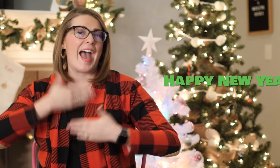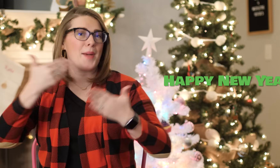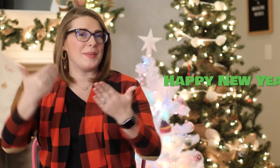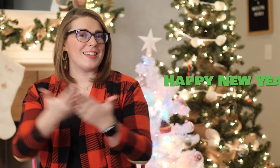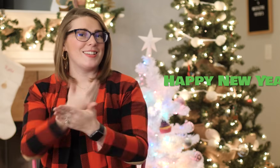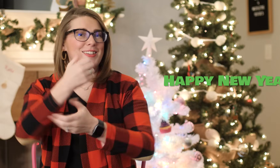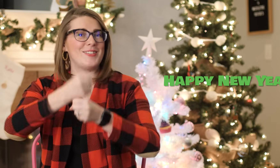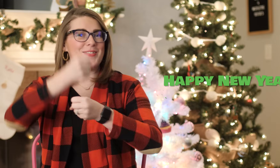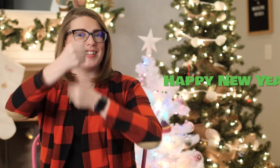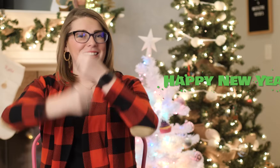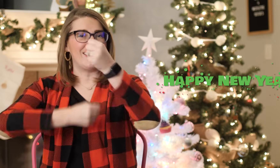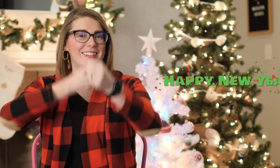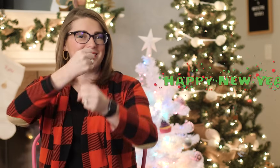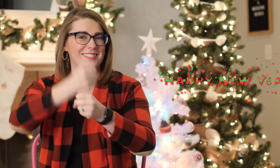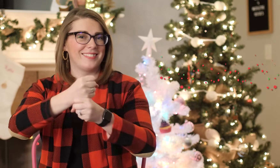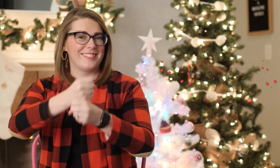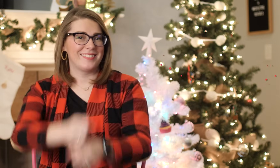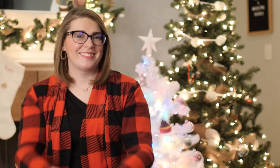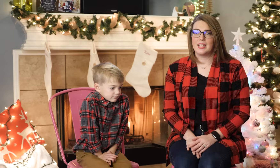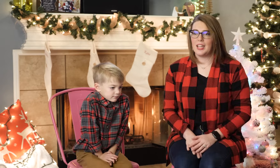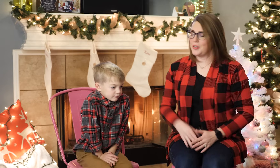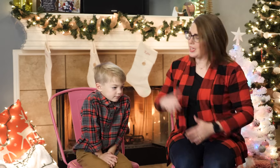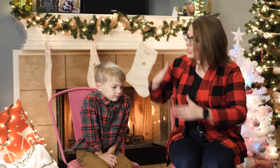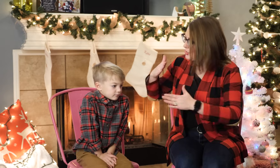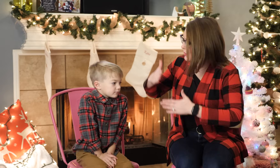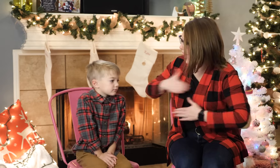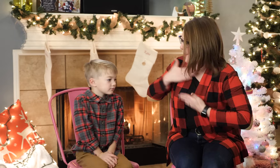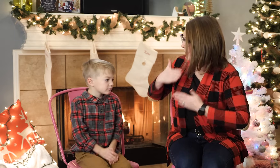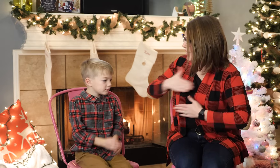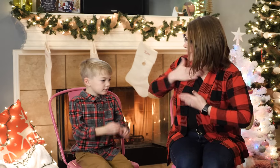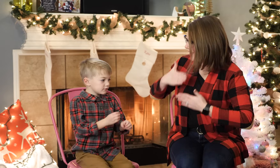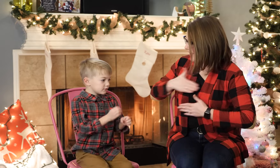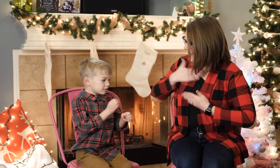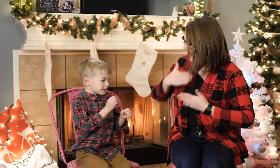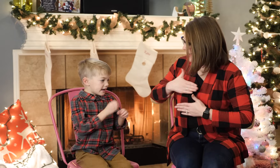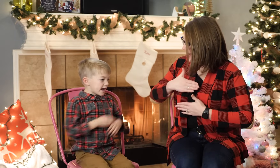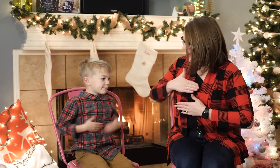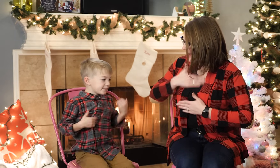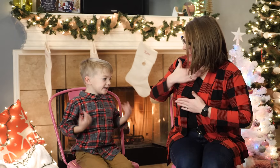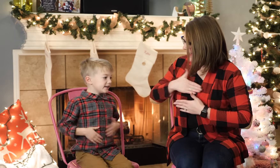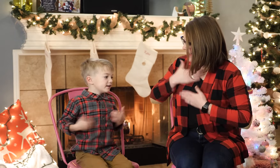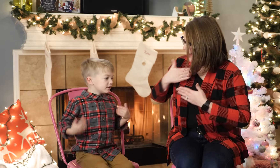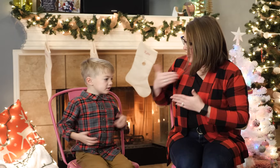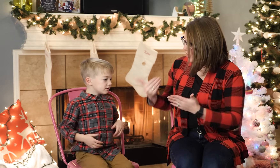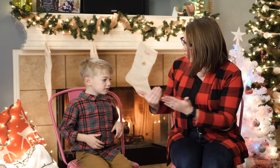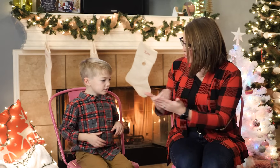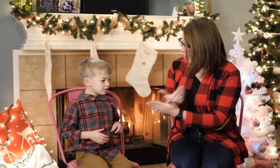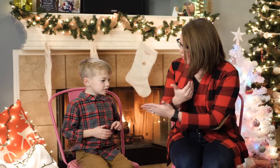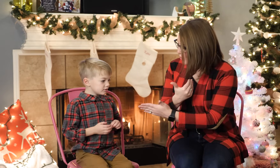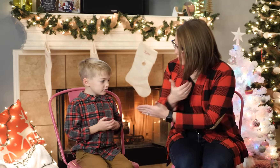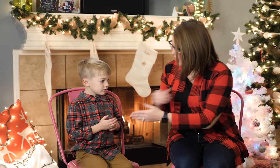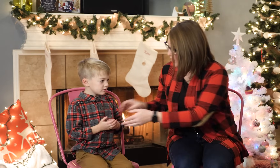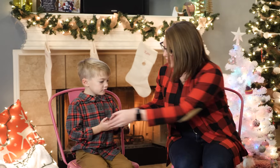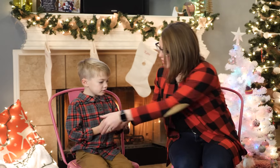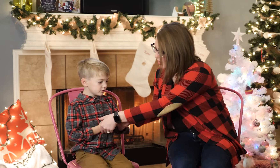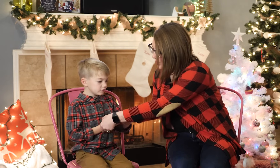HAPPY NEW YEAR Okay can you do happy? Happy. New. New.